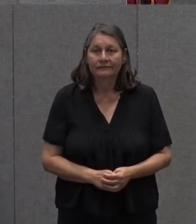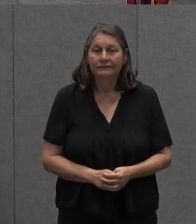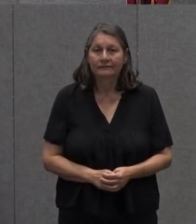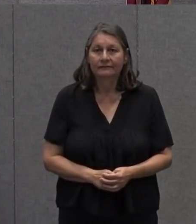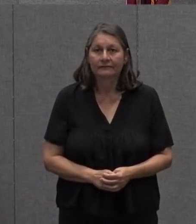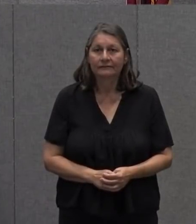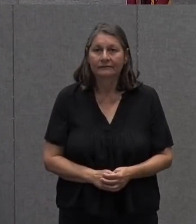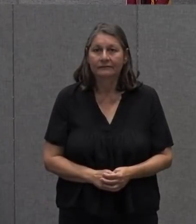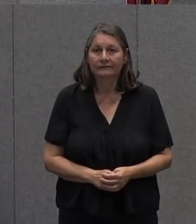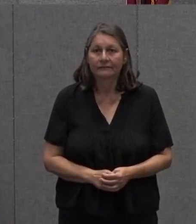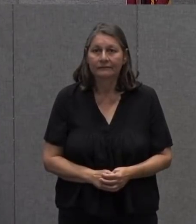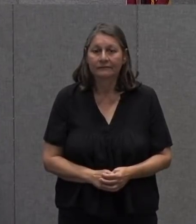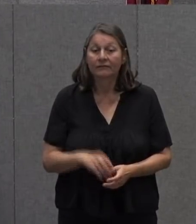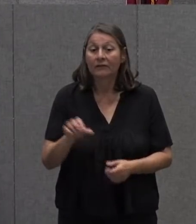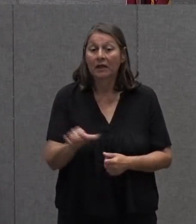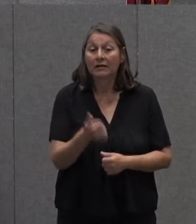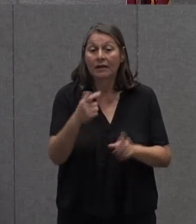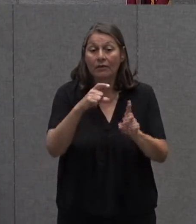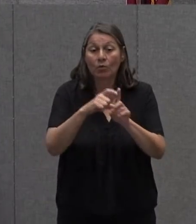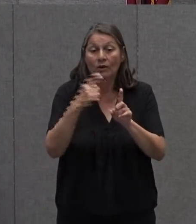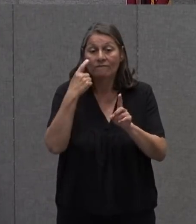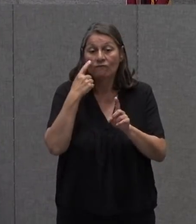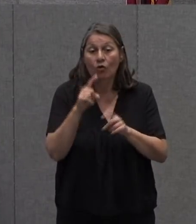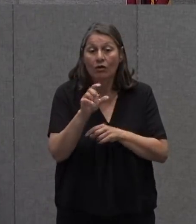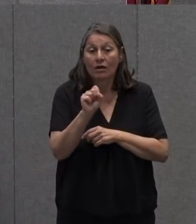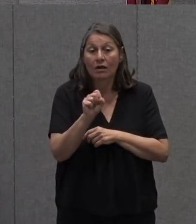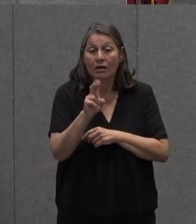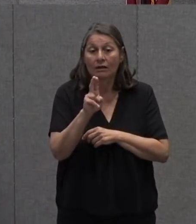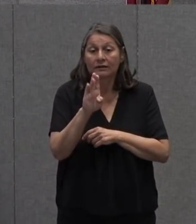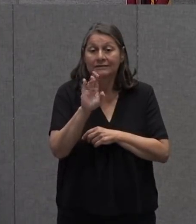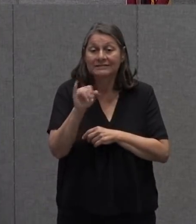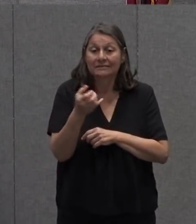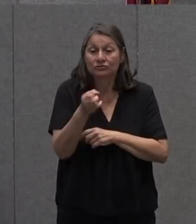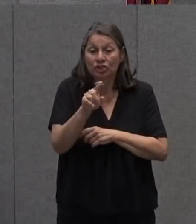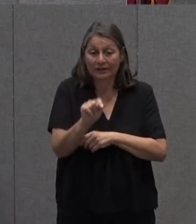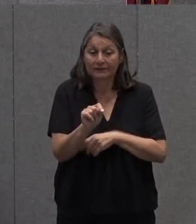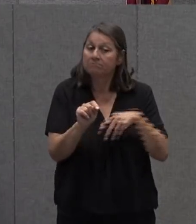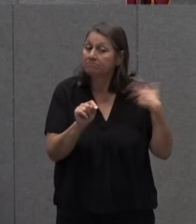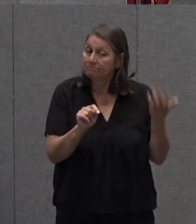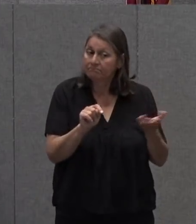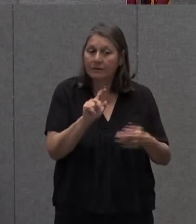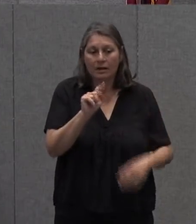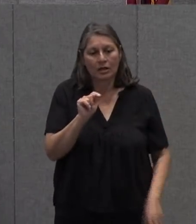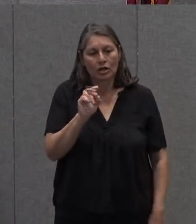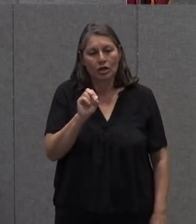And another word for subject is topic. So what is the topic of your poem going to be?